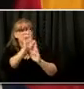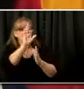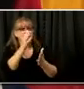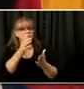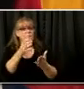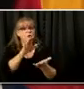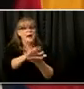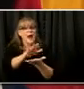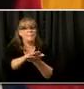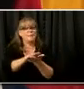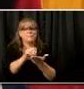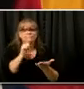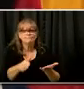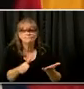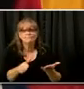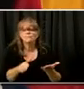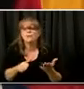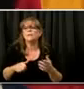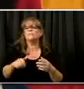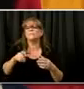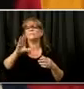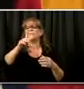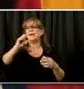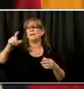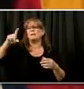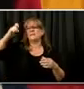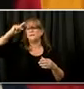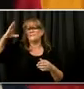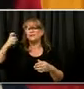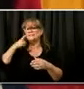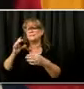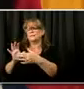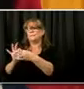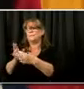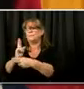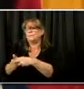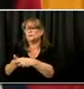anywhere from you know three months to two years of impact particularly on our most impacted and